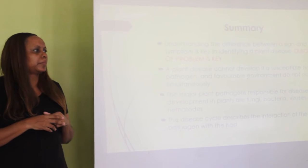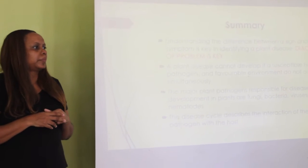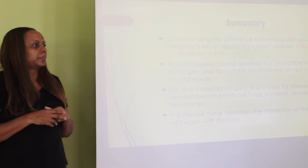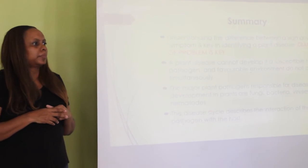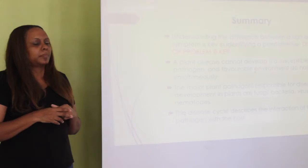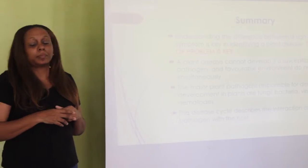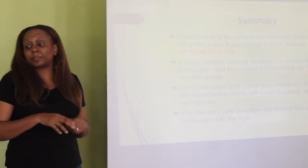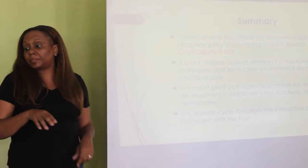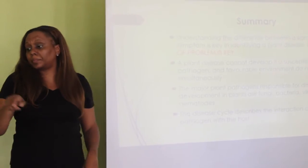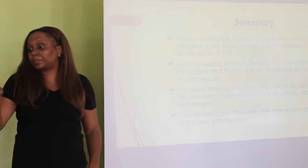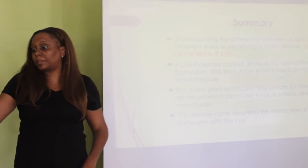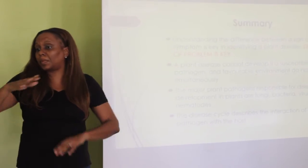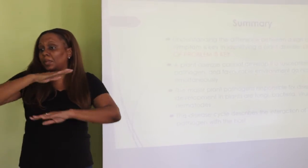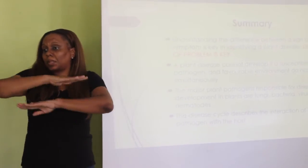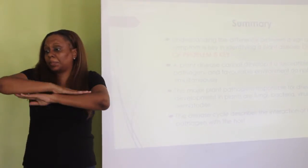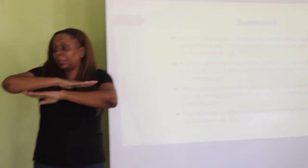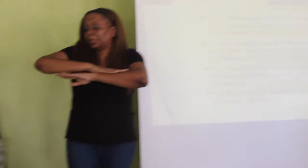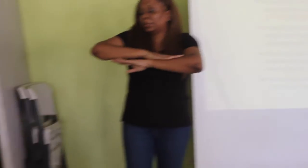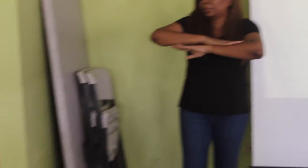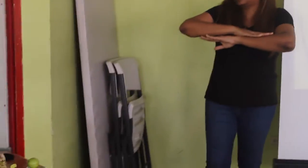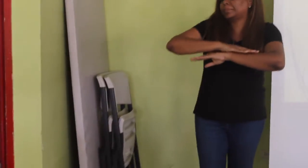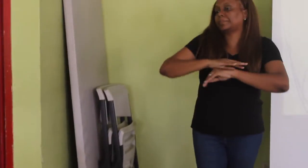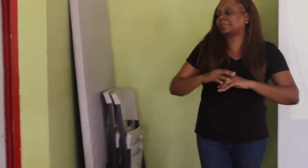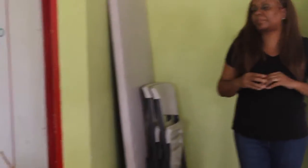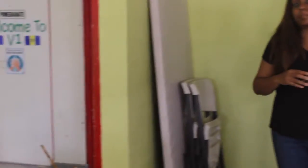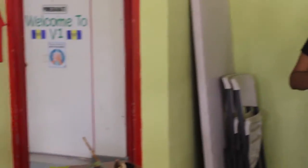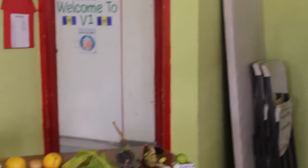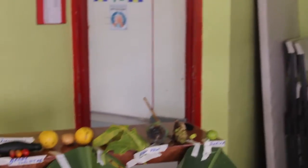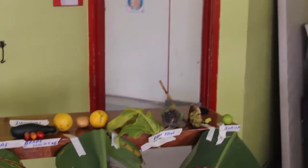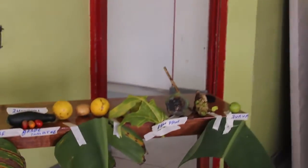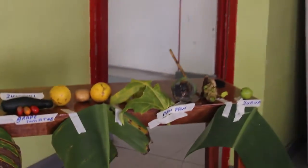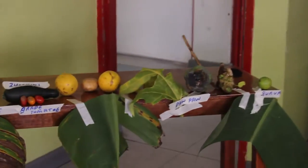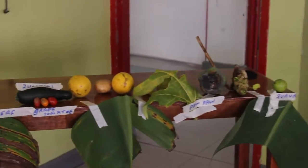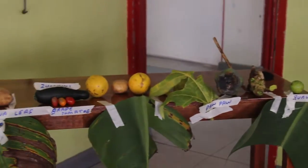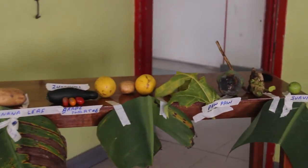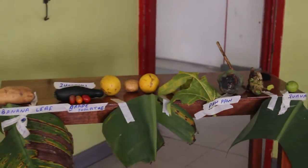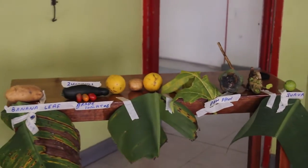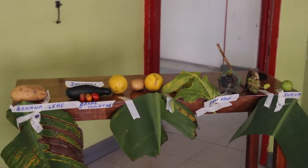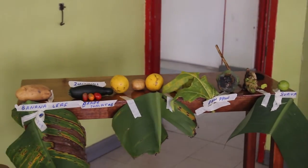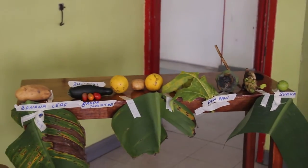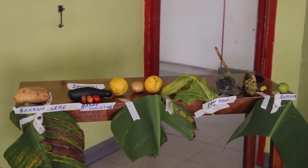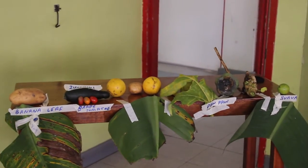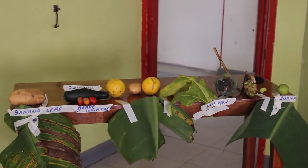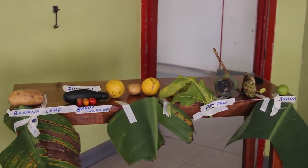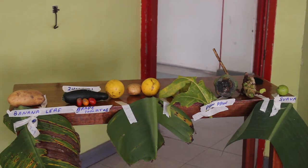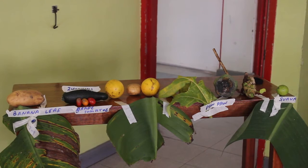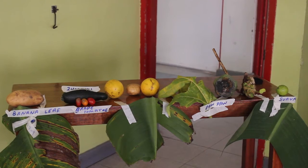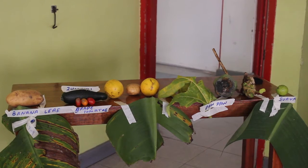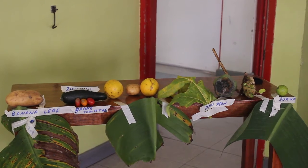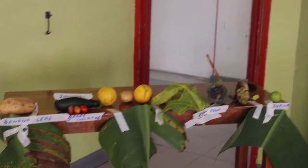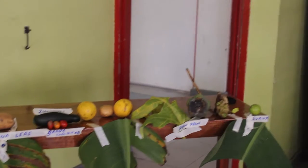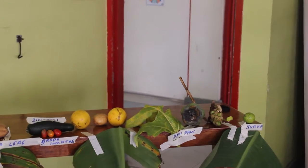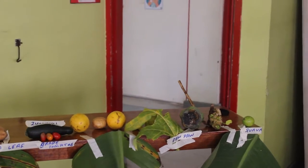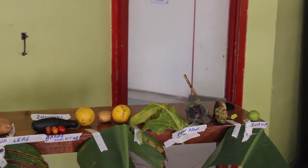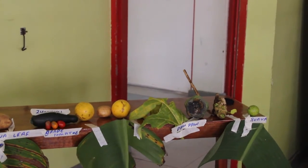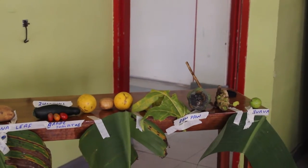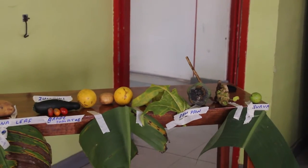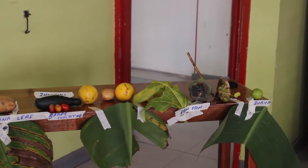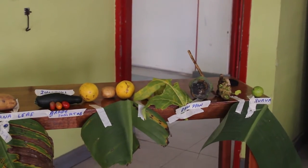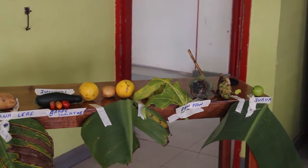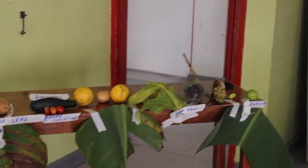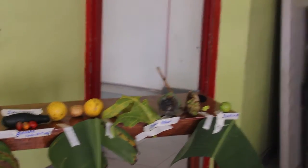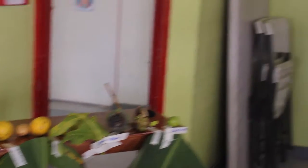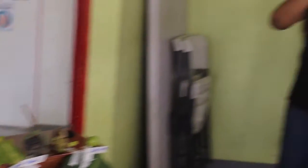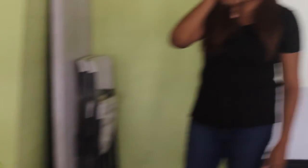over here on the table we have a bacterial scene on the papa and we also have this thing that you